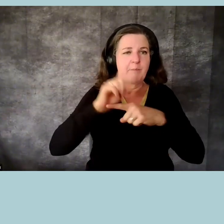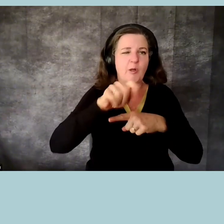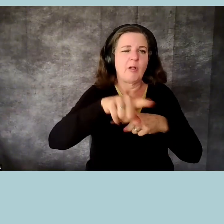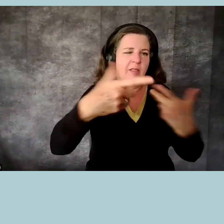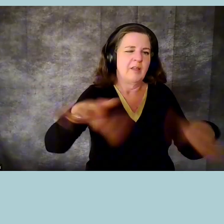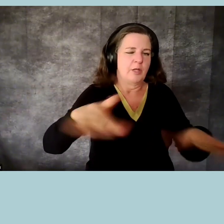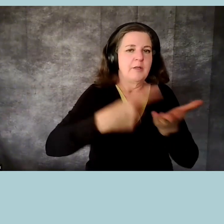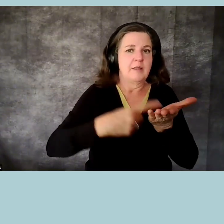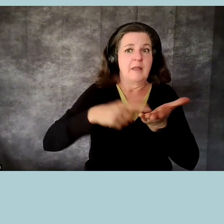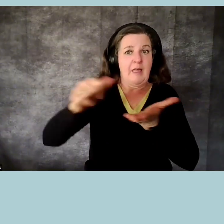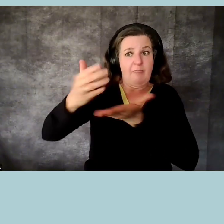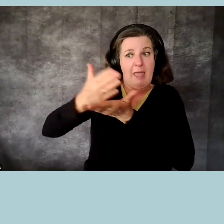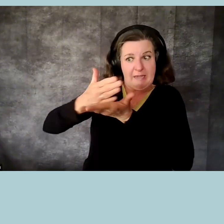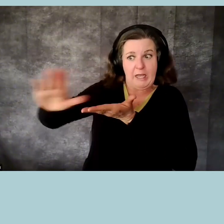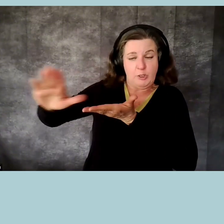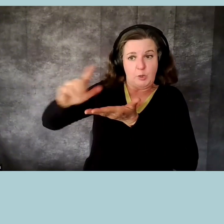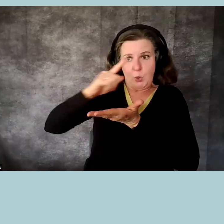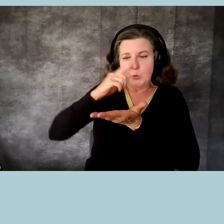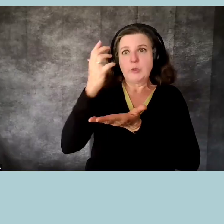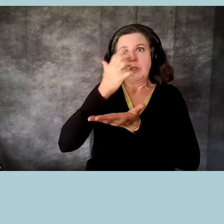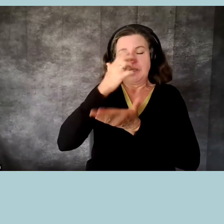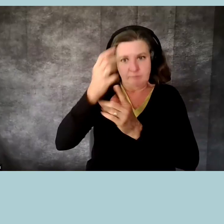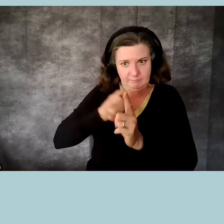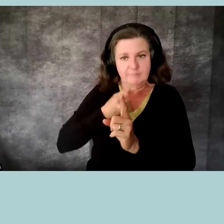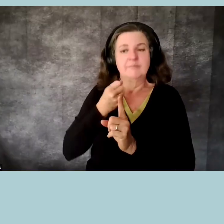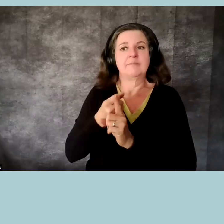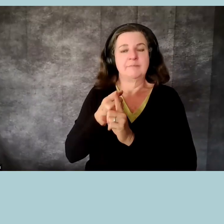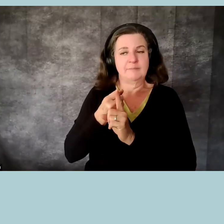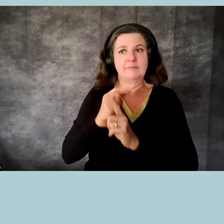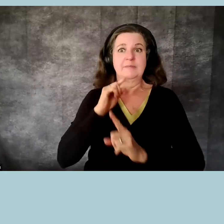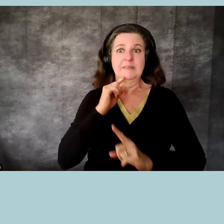exclusion can really have very serious and long-lasting